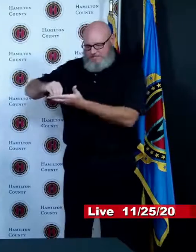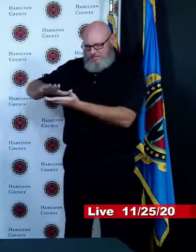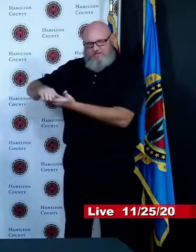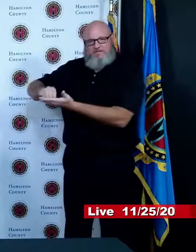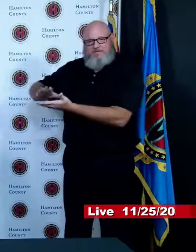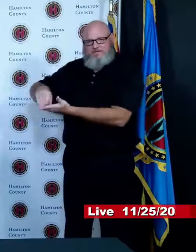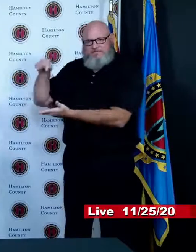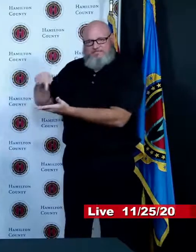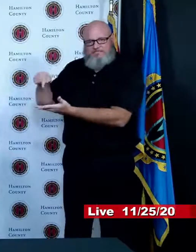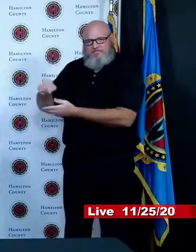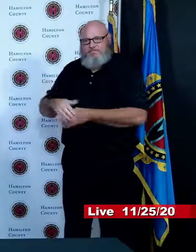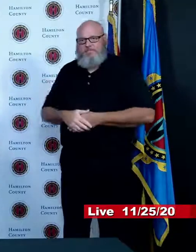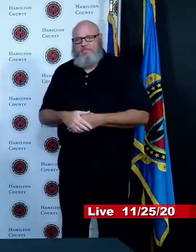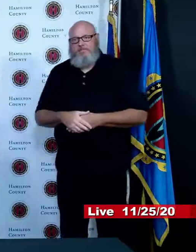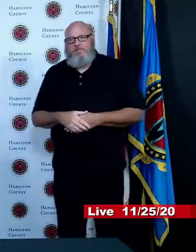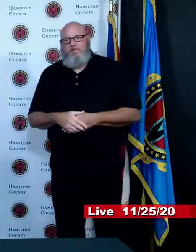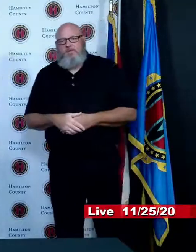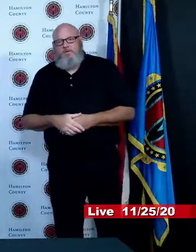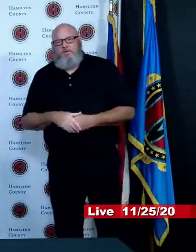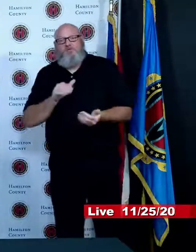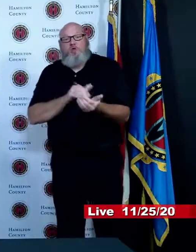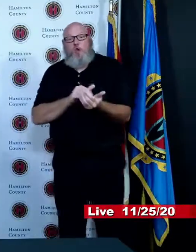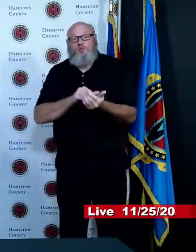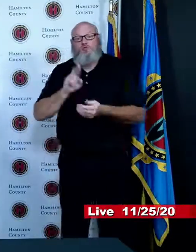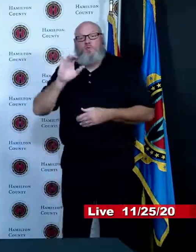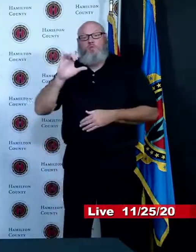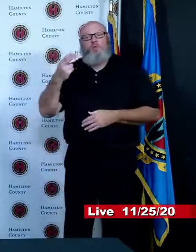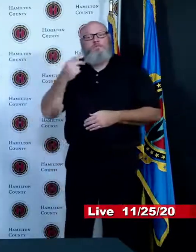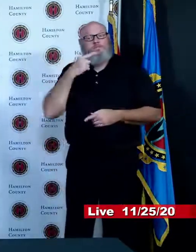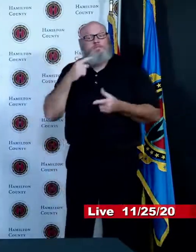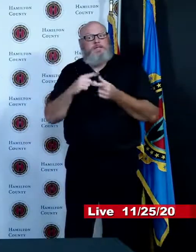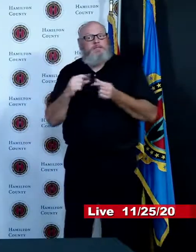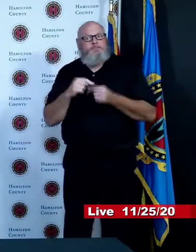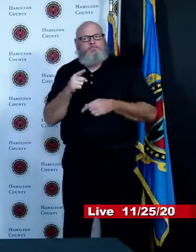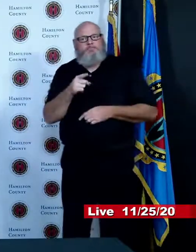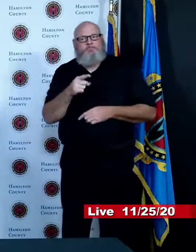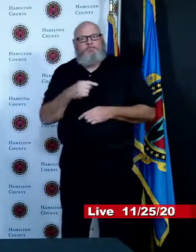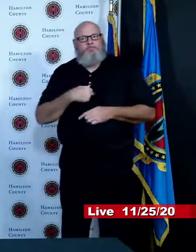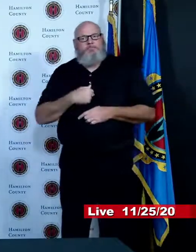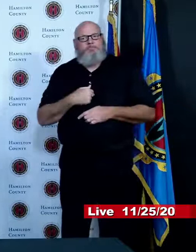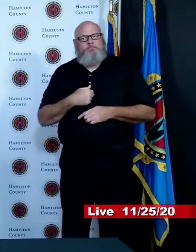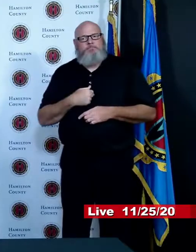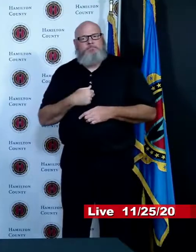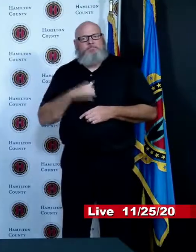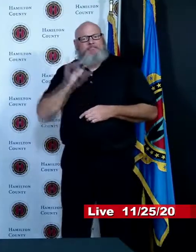I can appreciate as a working mom just how hard it's been to balance both